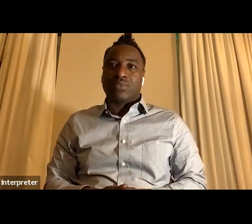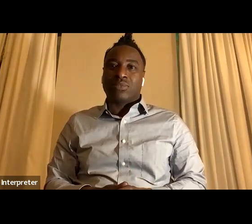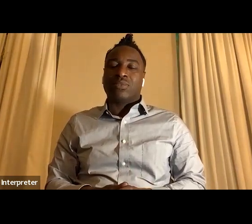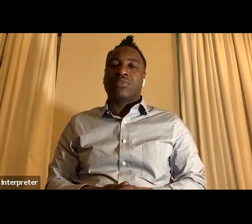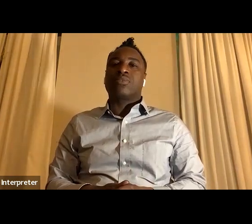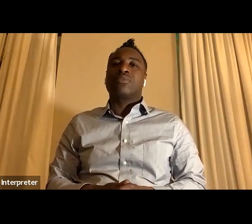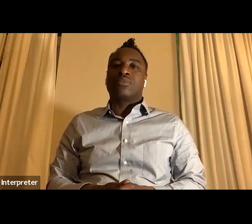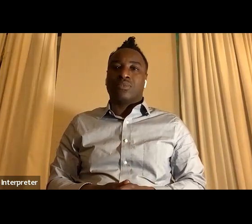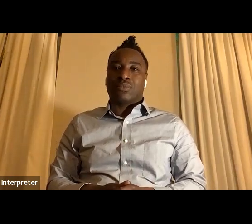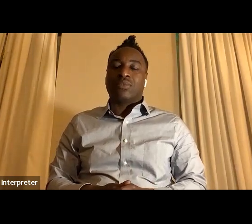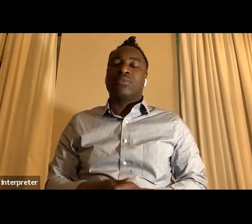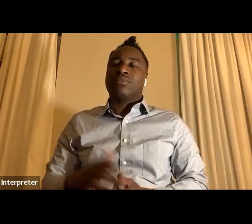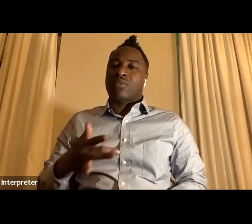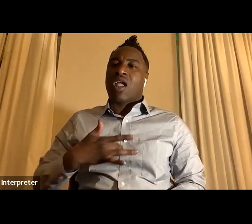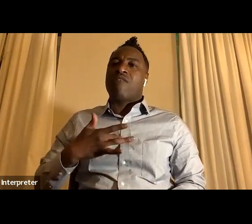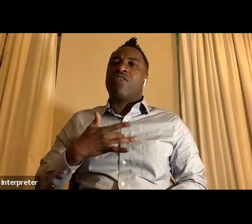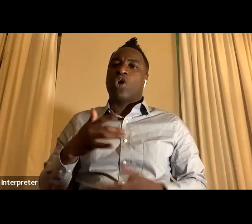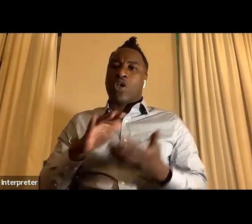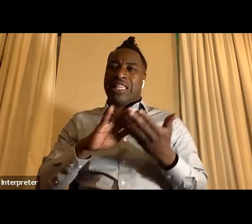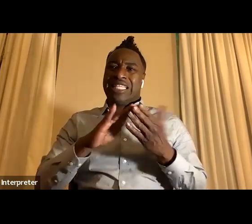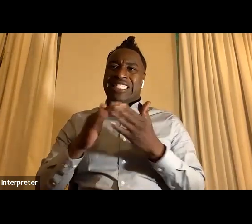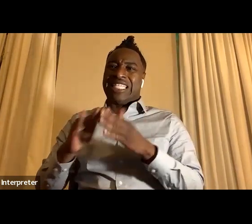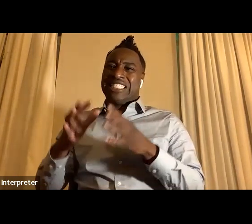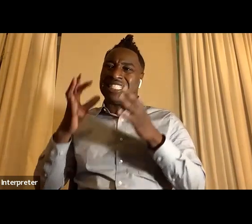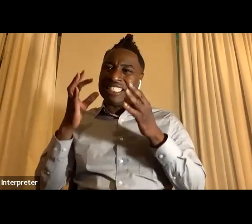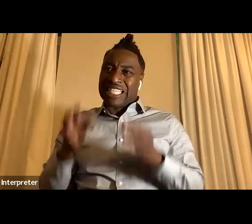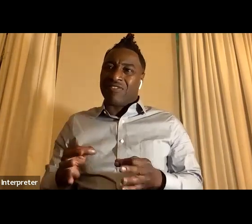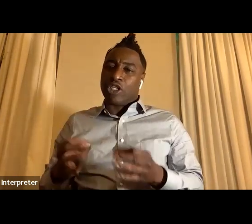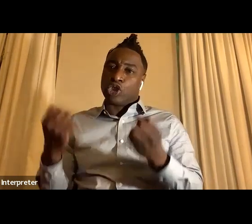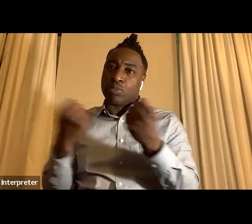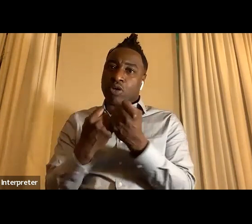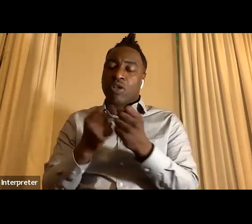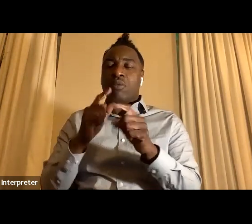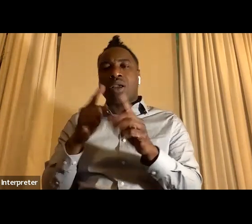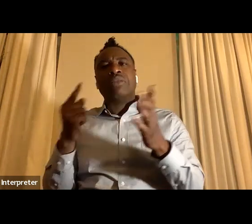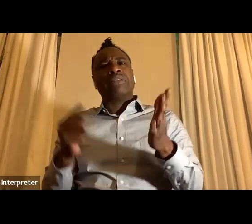is definitely supportive, but sometimes I feel like it is like, overlooked.